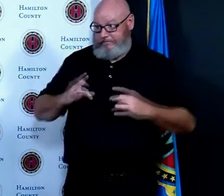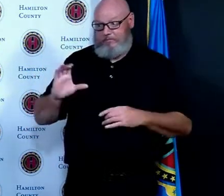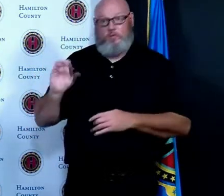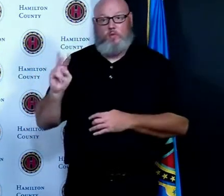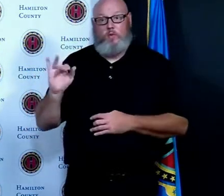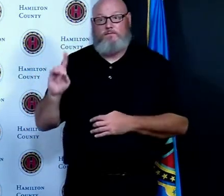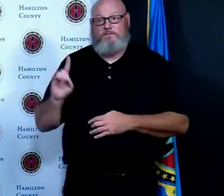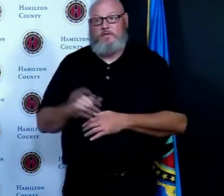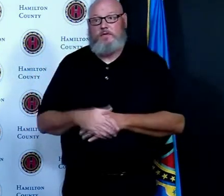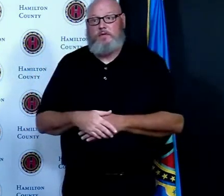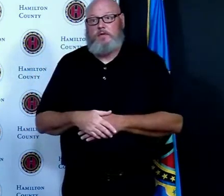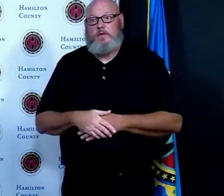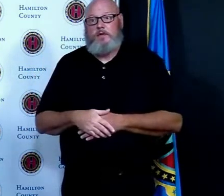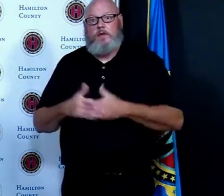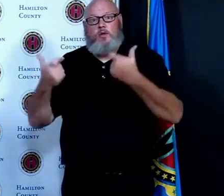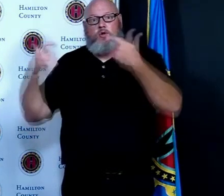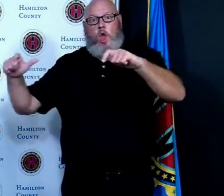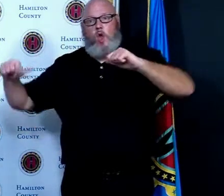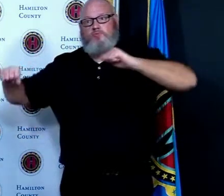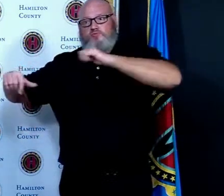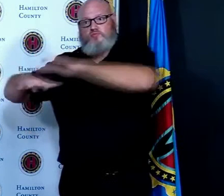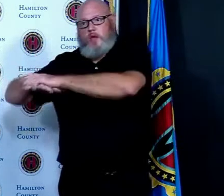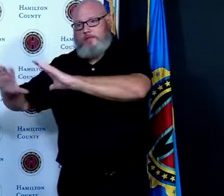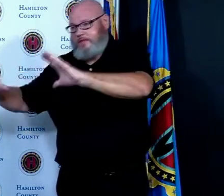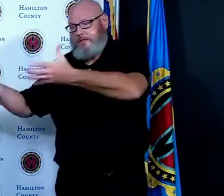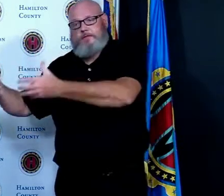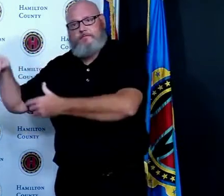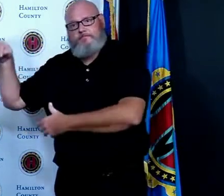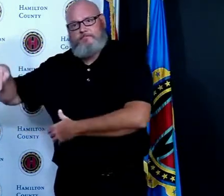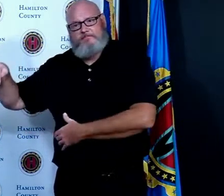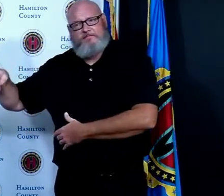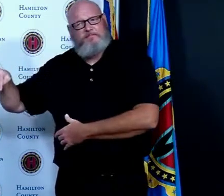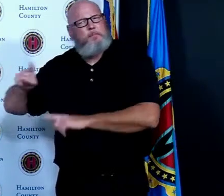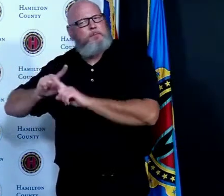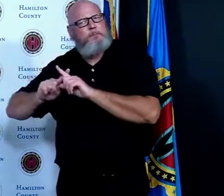we keep hearing from the the city and particularly the the the mayor and the